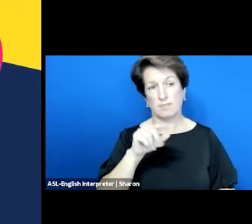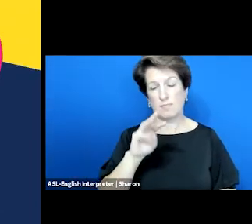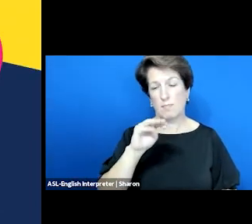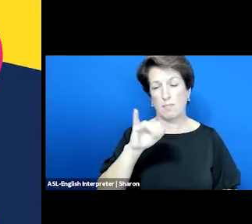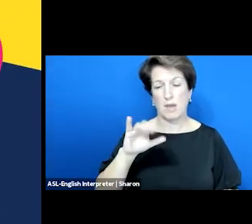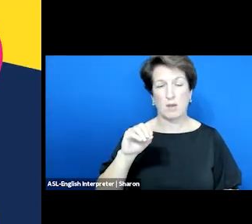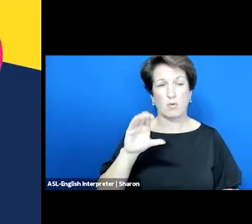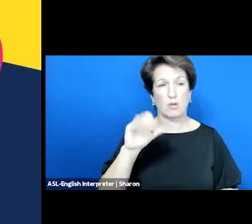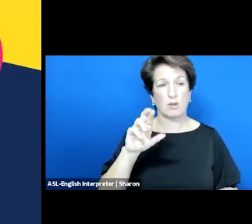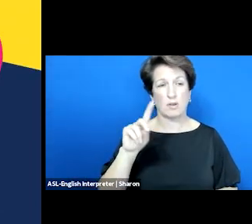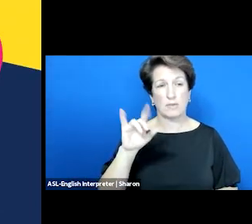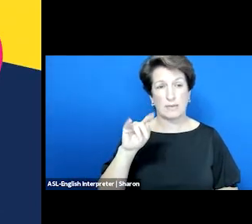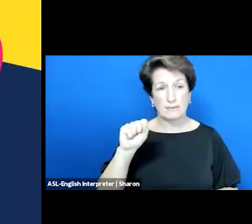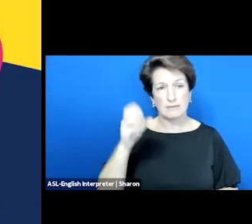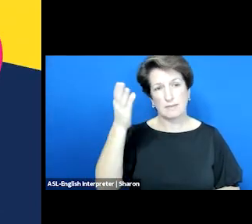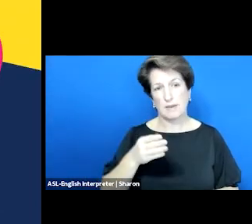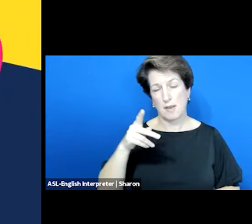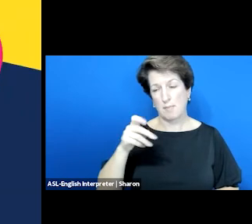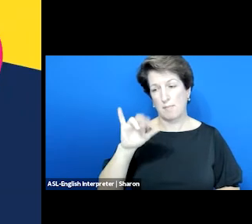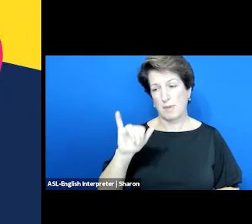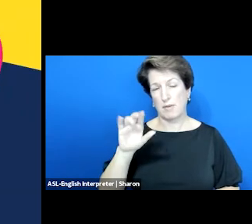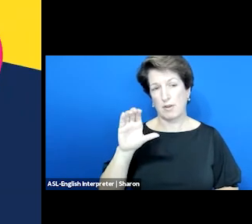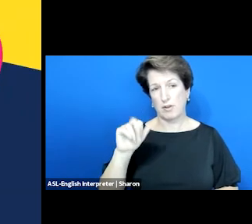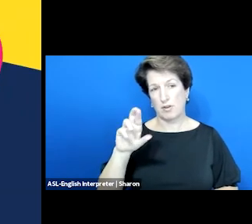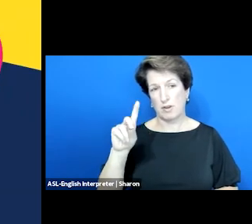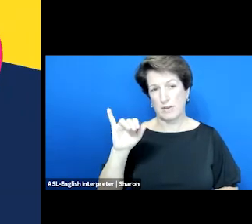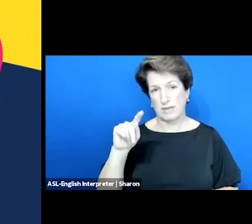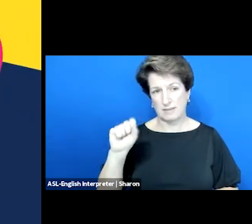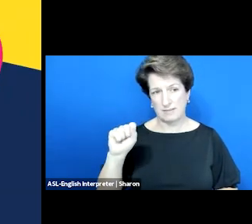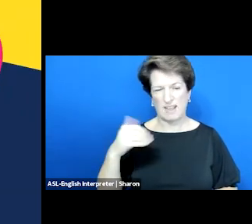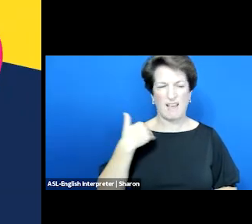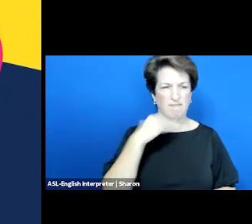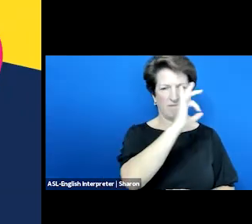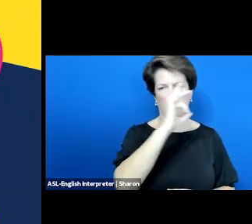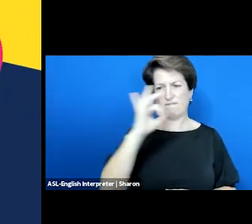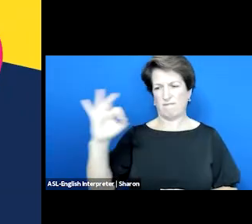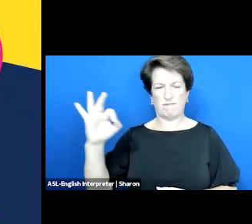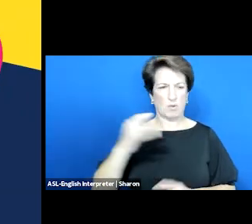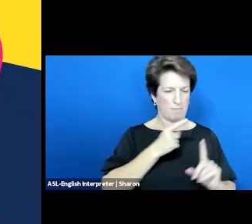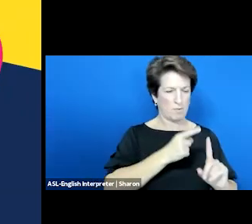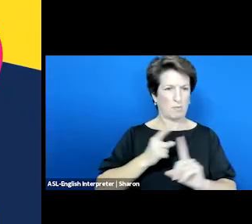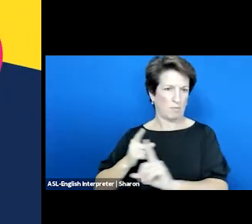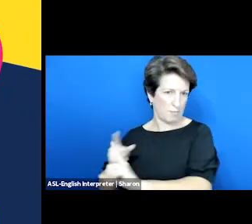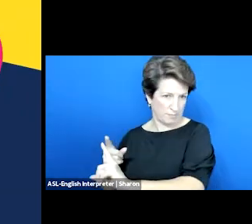Ministry of